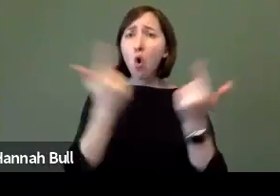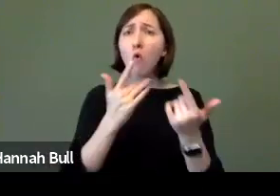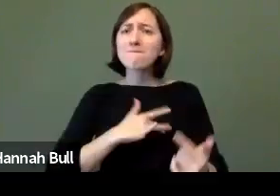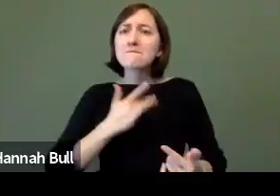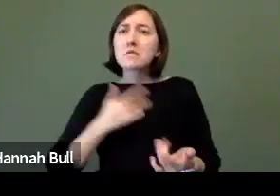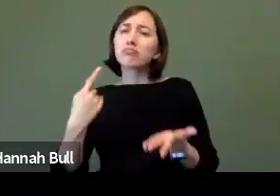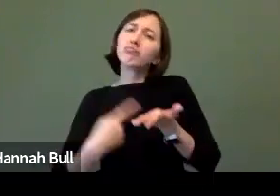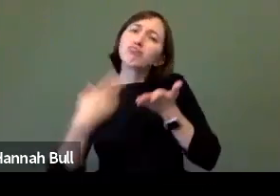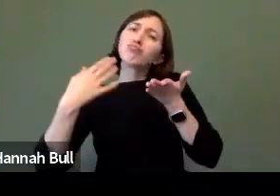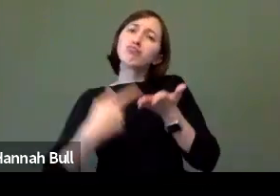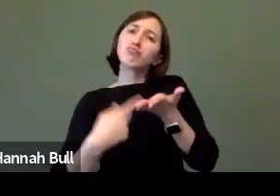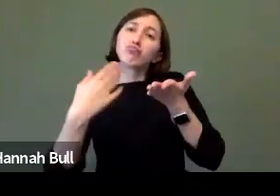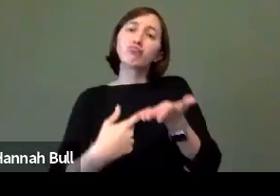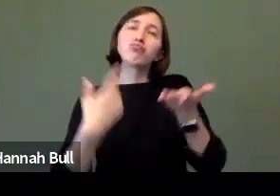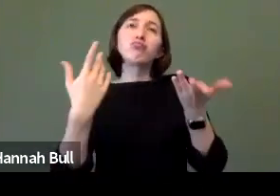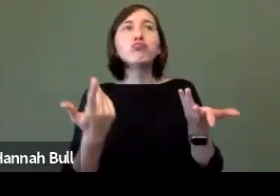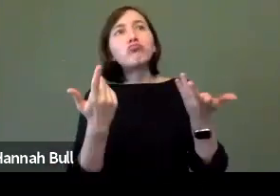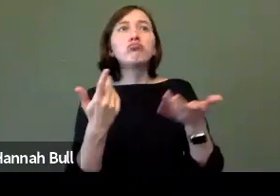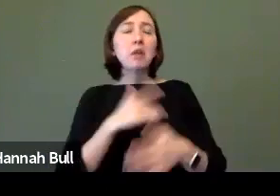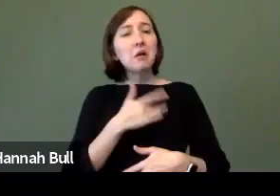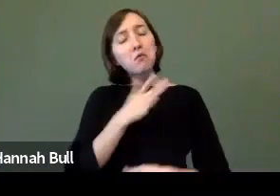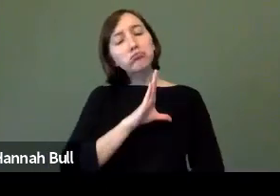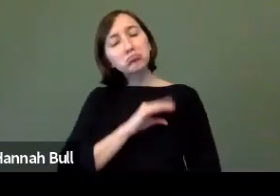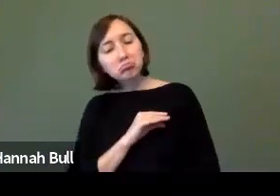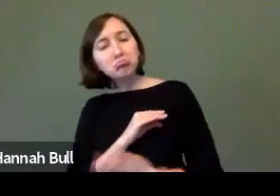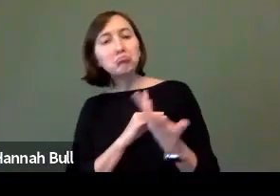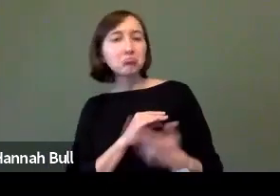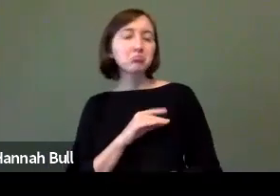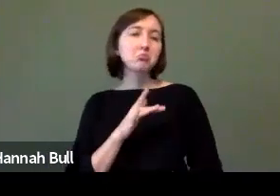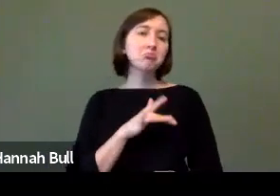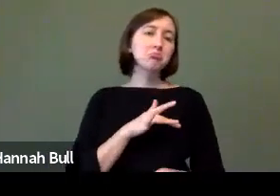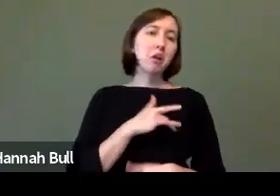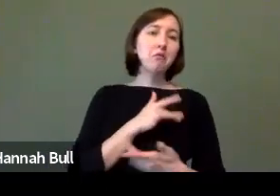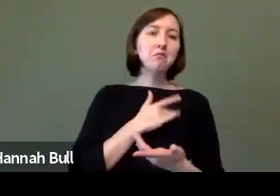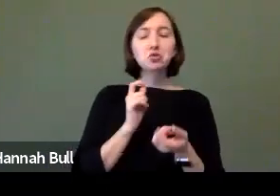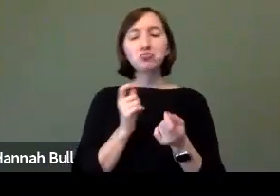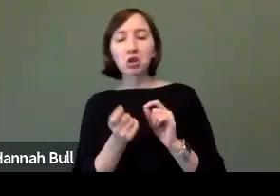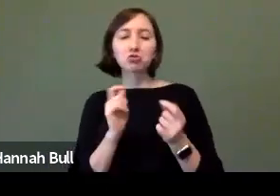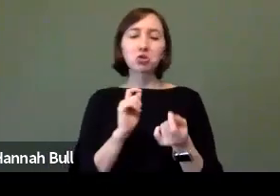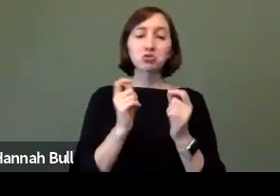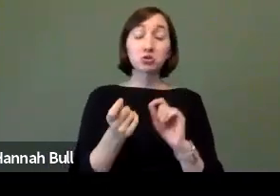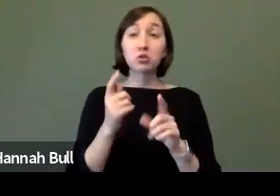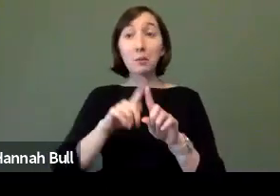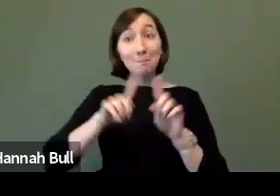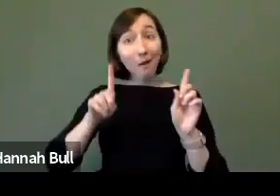When it impacts your ability to live, love, do your job,